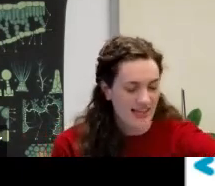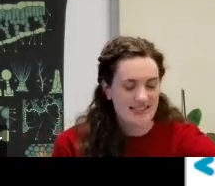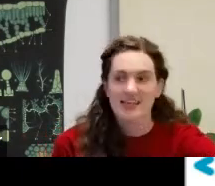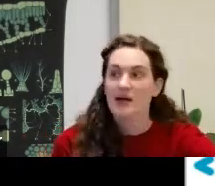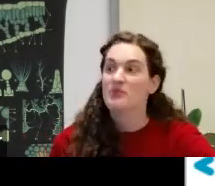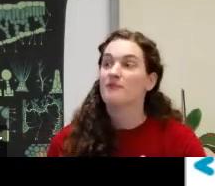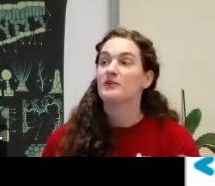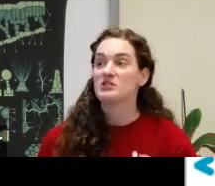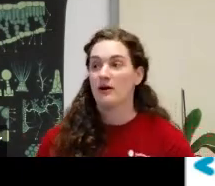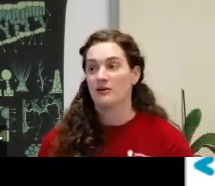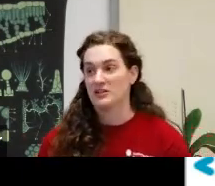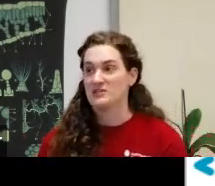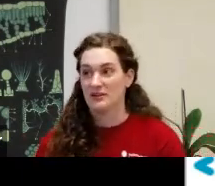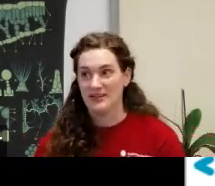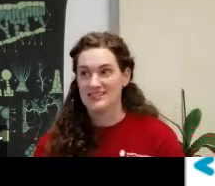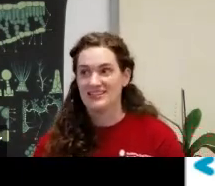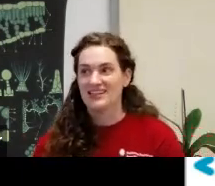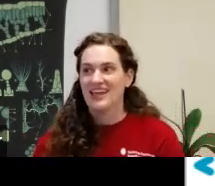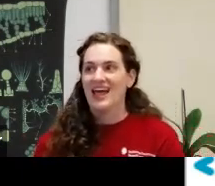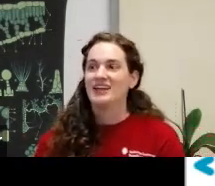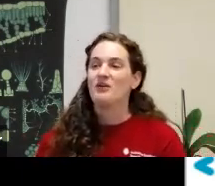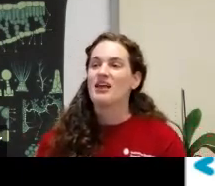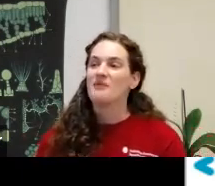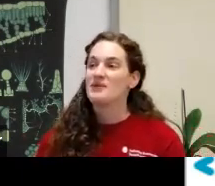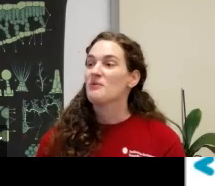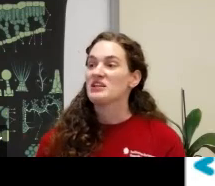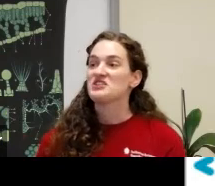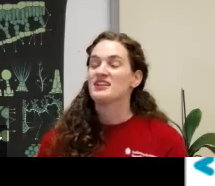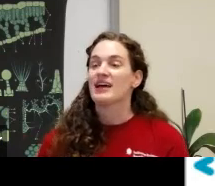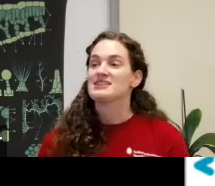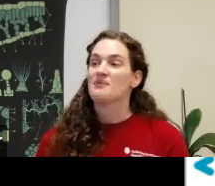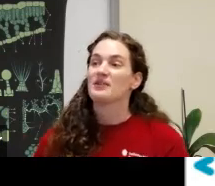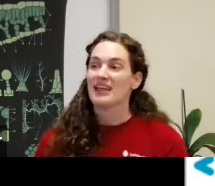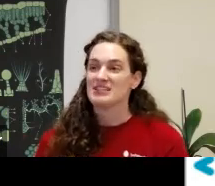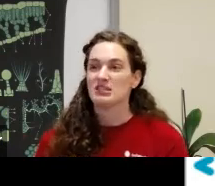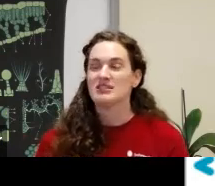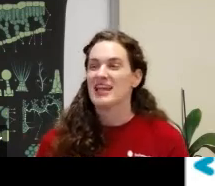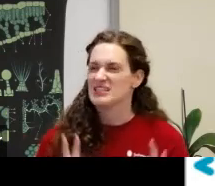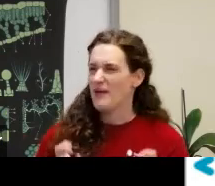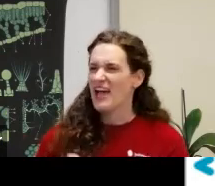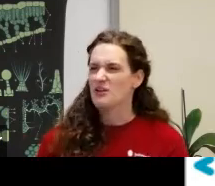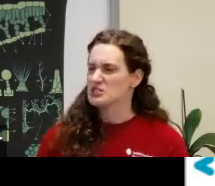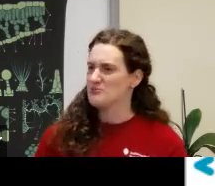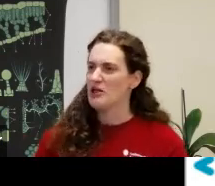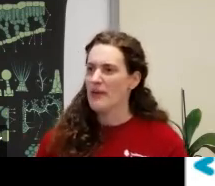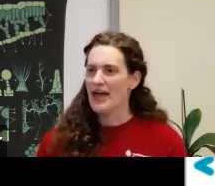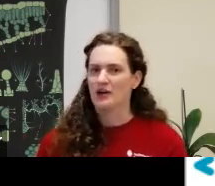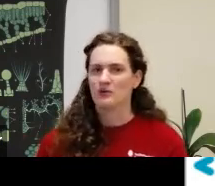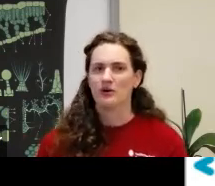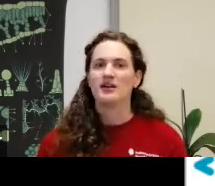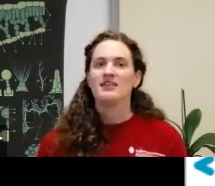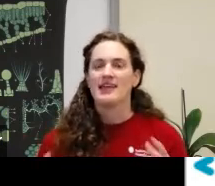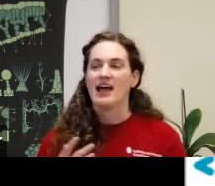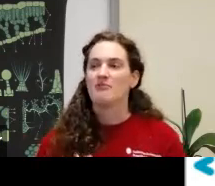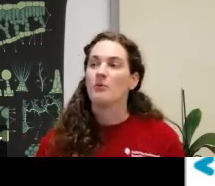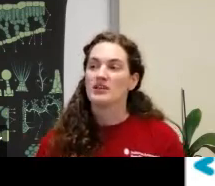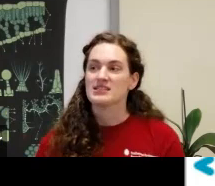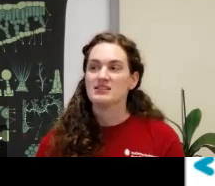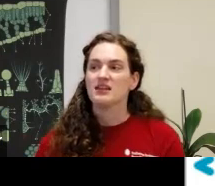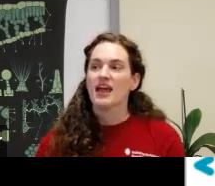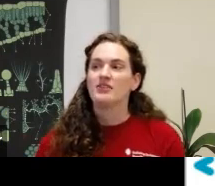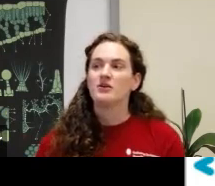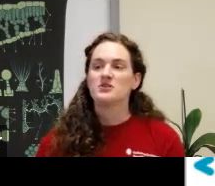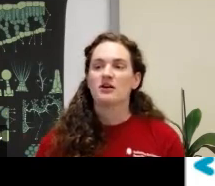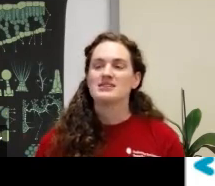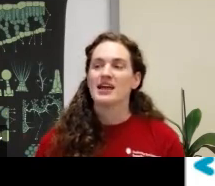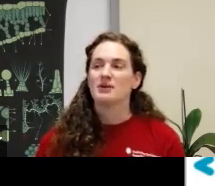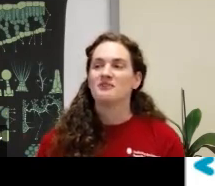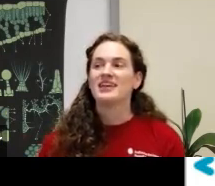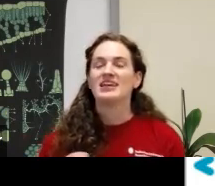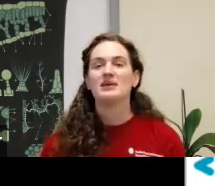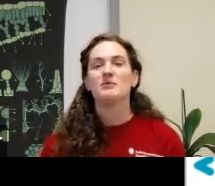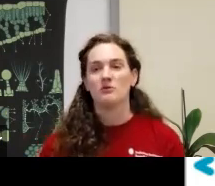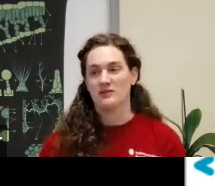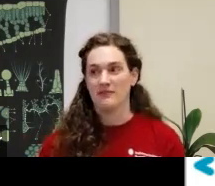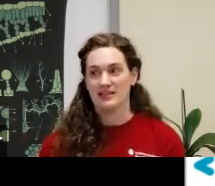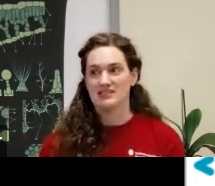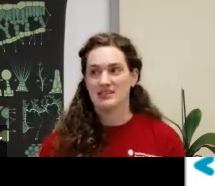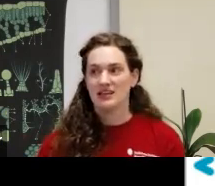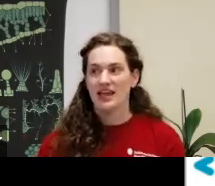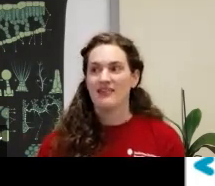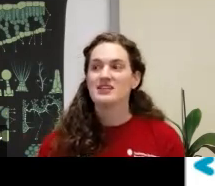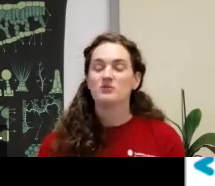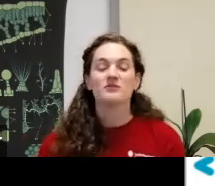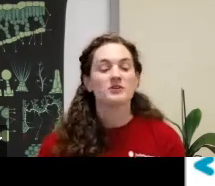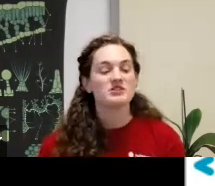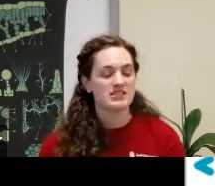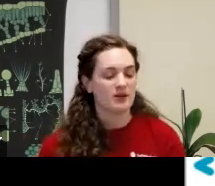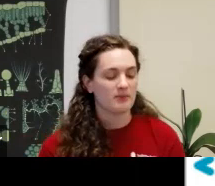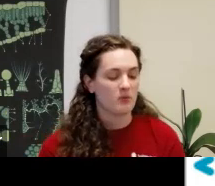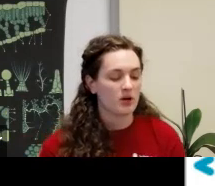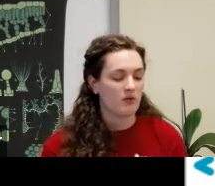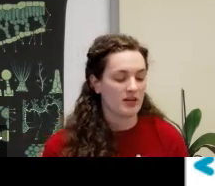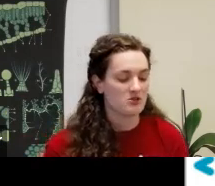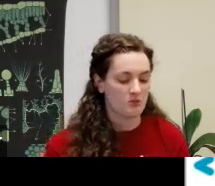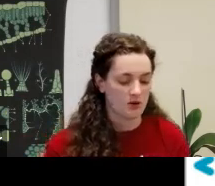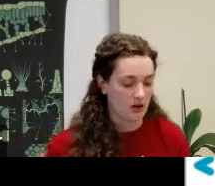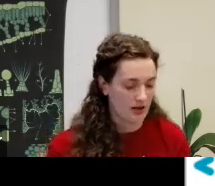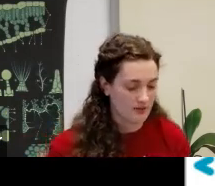Emily Borger: Let's set up the first part of our experiment. I know a lot of people mentioned that some plants taste bad or smell bad or they have poison and those are a type of chemical defense and that's what the first experiment we're going to work on.